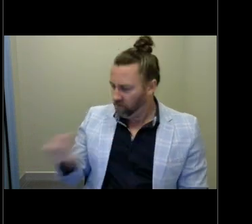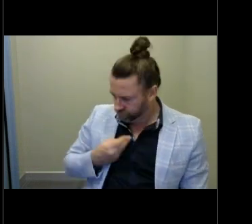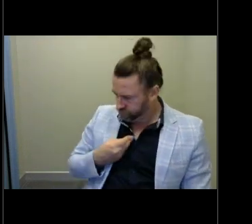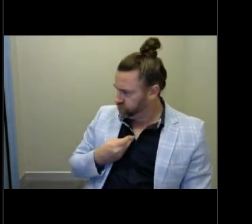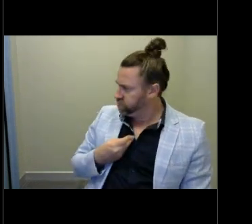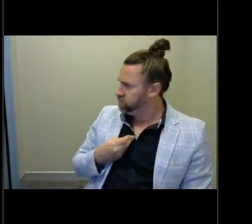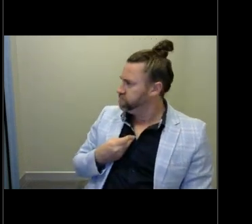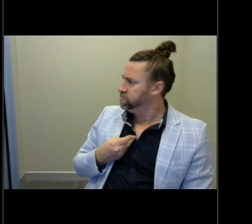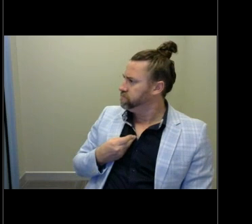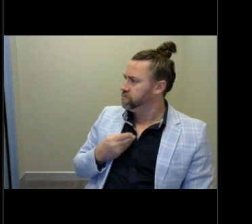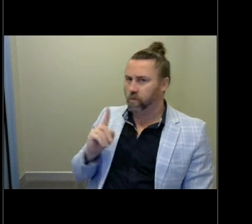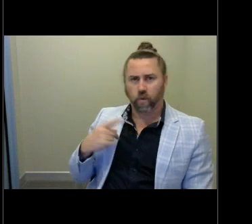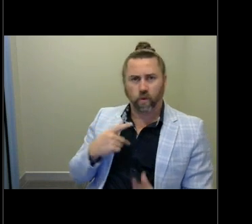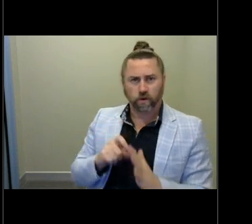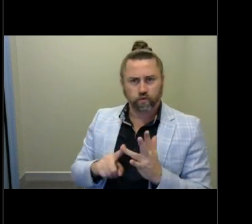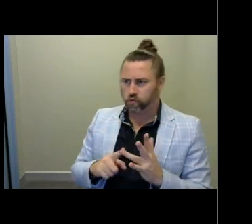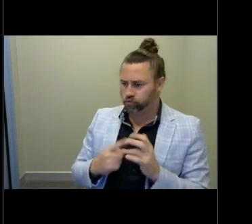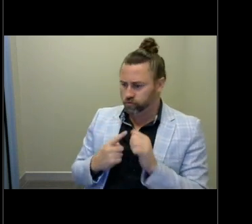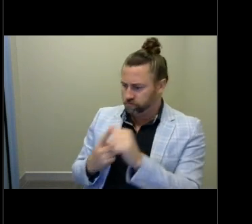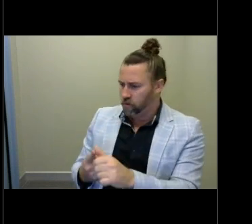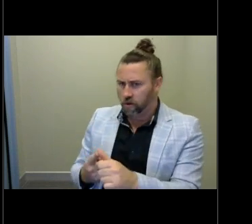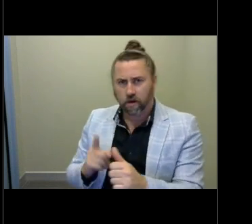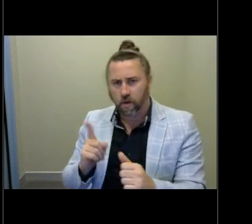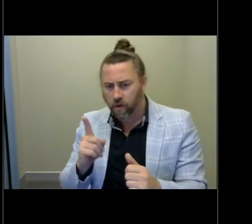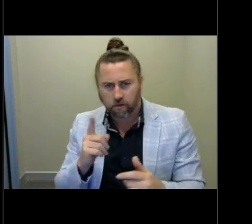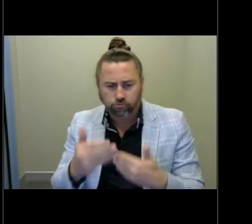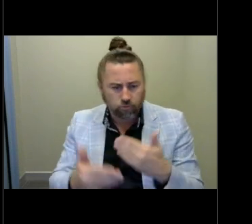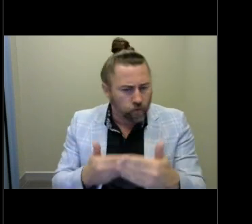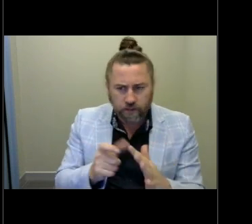a respondent and the how do I get a domestic violence order protection order, your legal